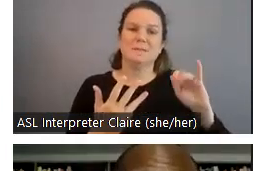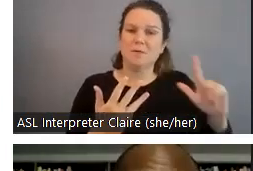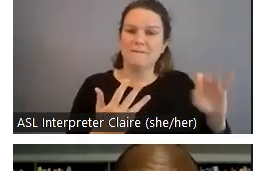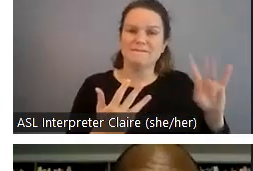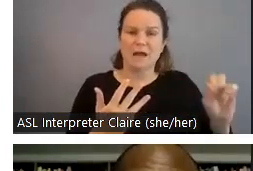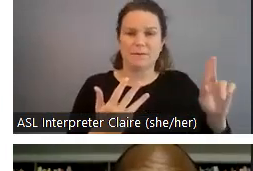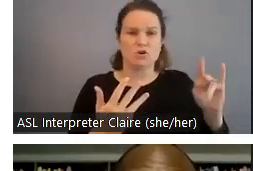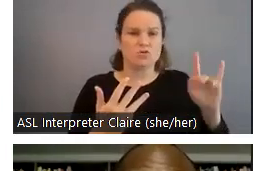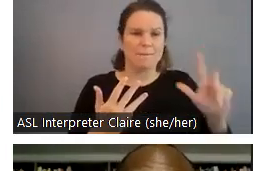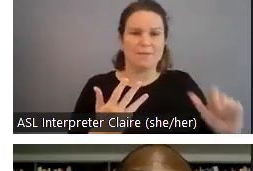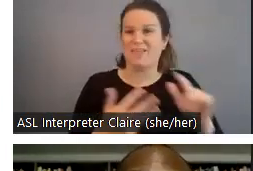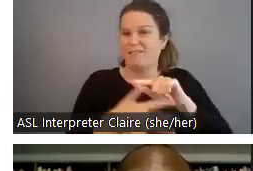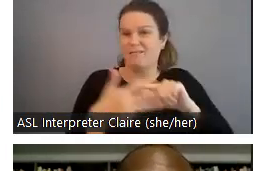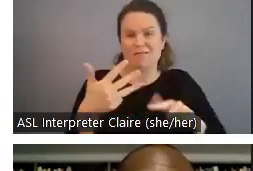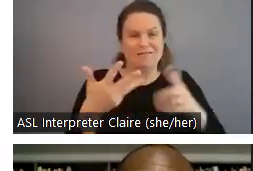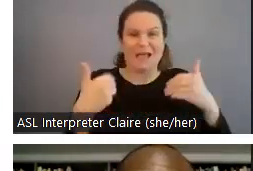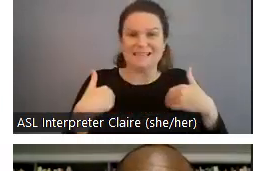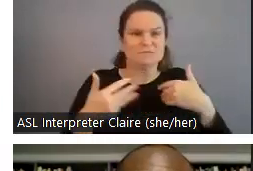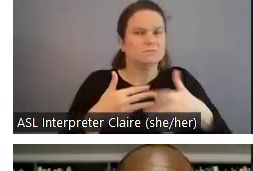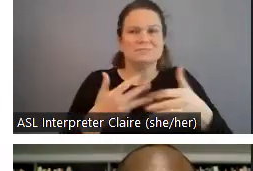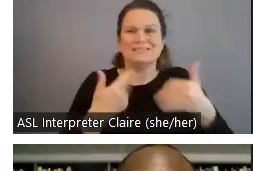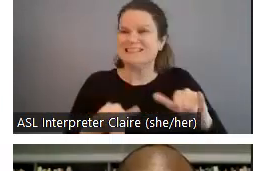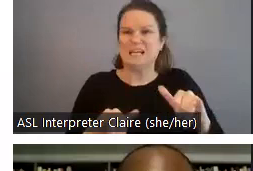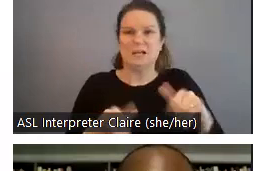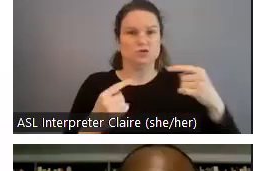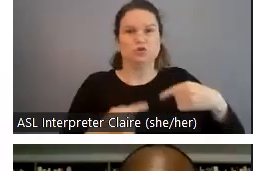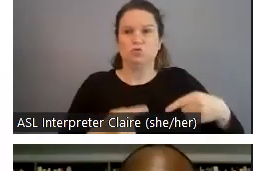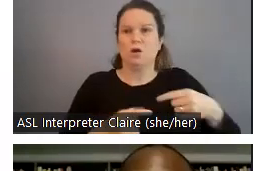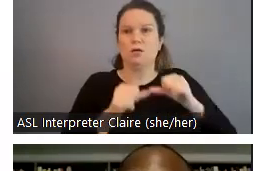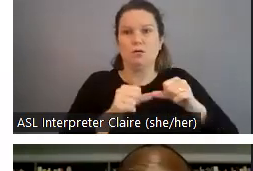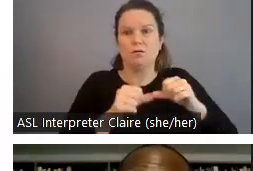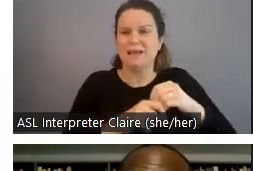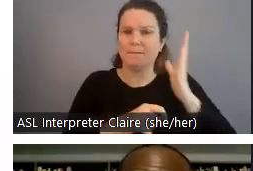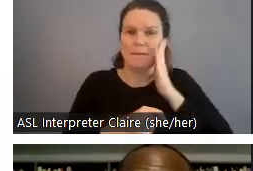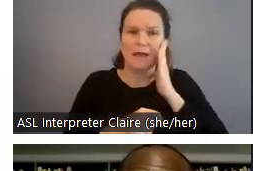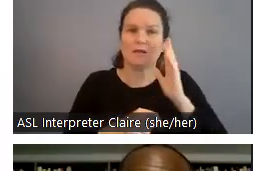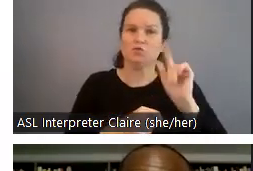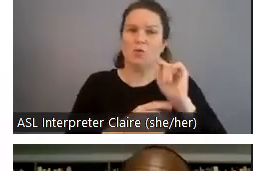most of her day in bed. After every medical appointment she's crashing and